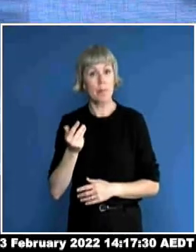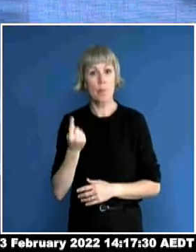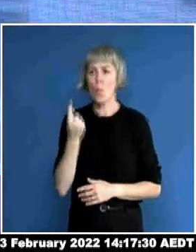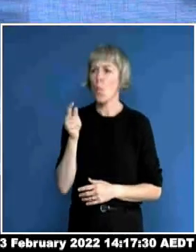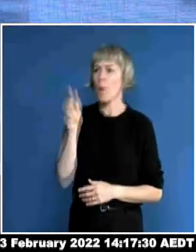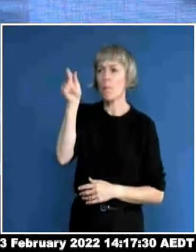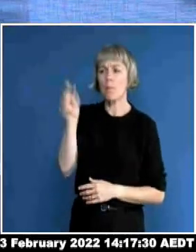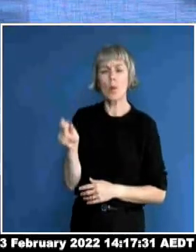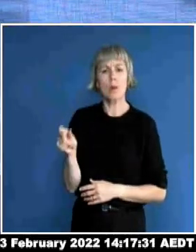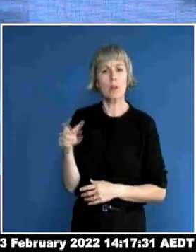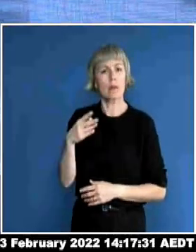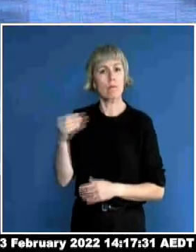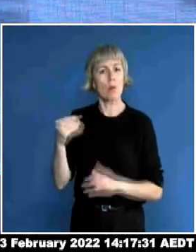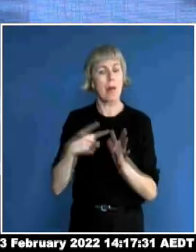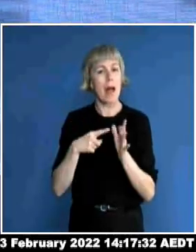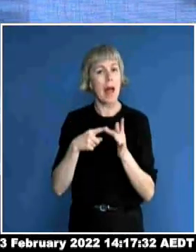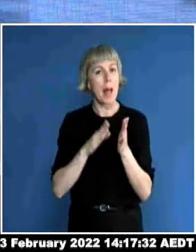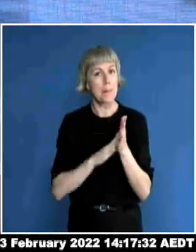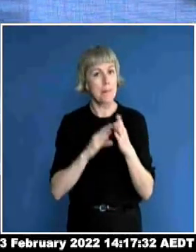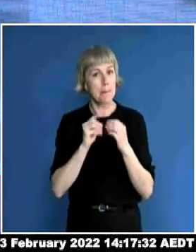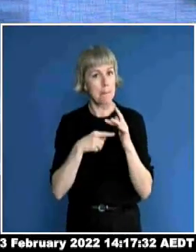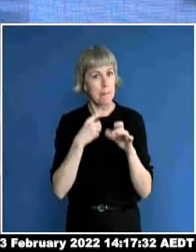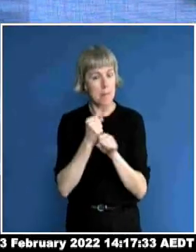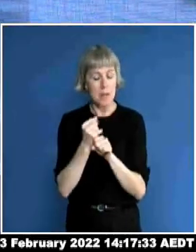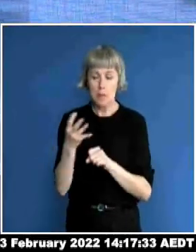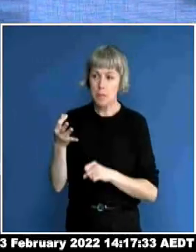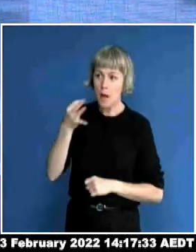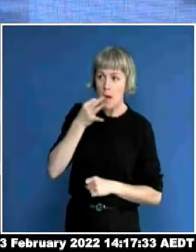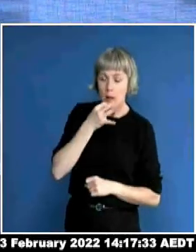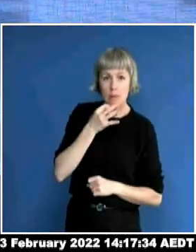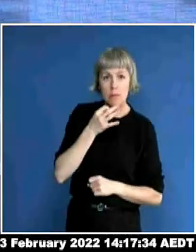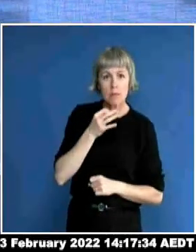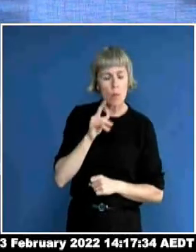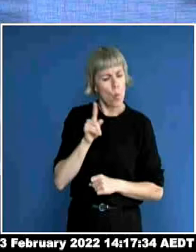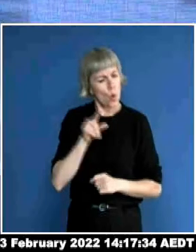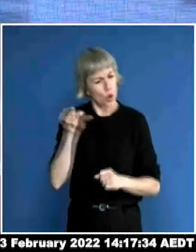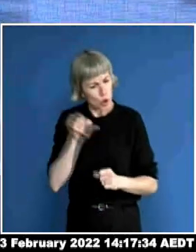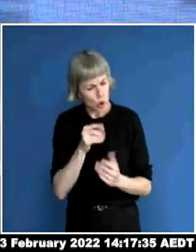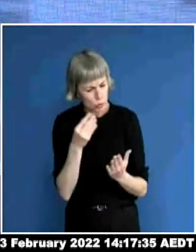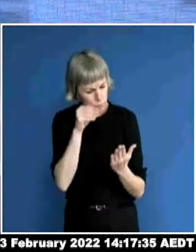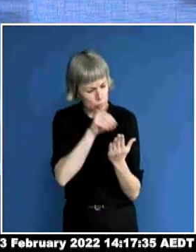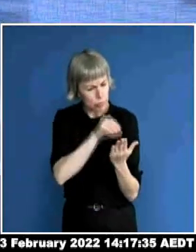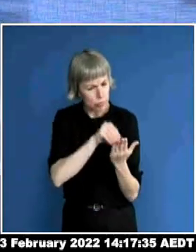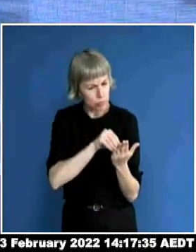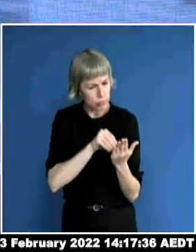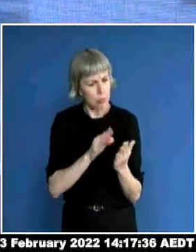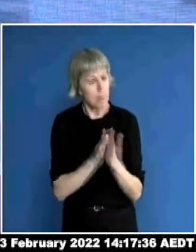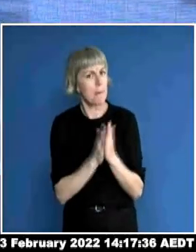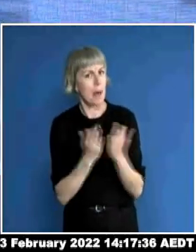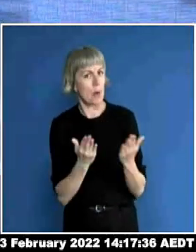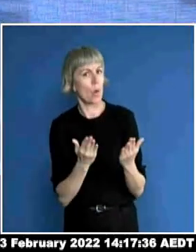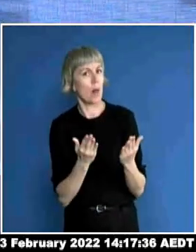about what should be in a manual, that somebody in AimBig was starting to pick that up, Miguel. Do you remember that?